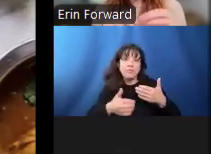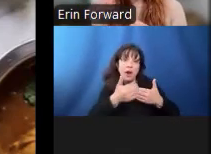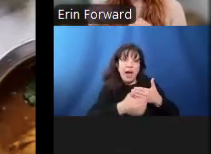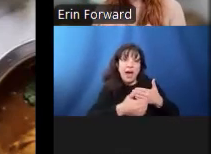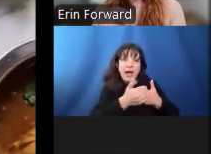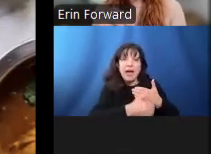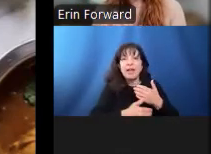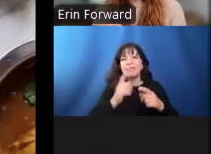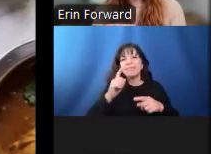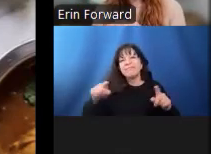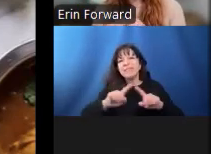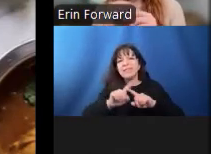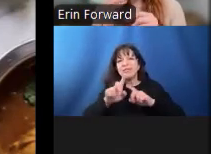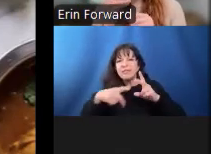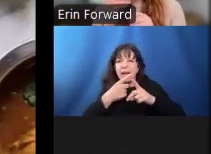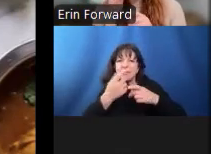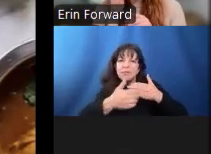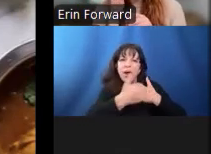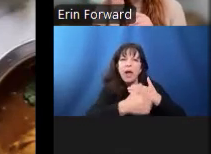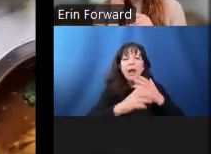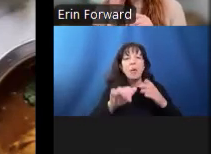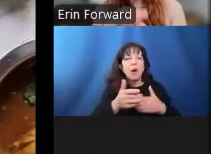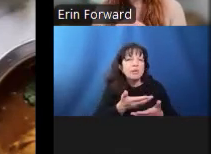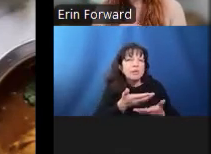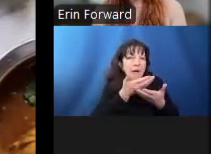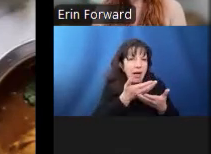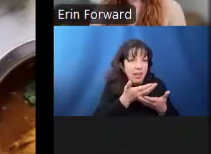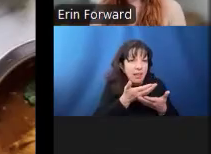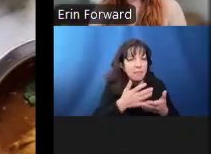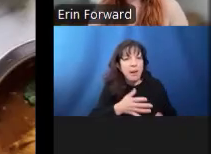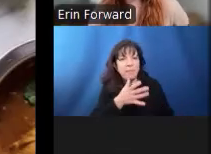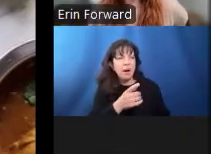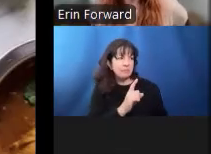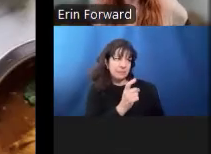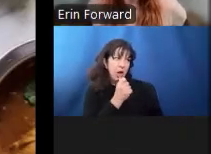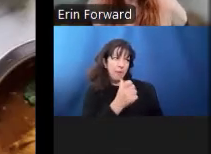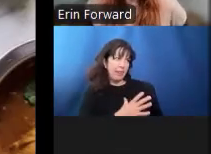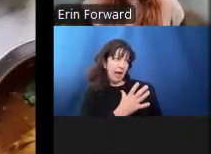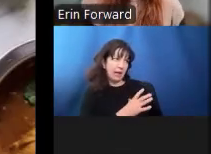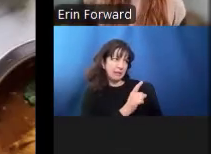different types of breads. I would want to smell it. And my Nana would tell me that wasn't polite, but I needed to smell it